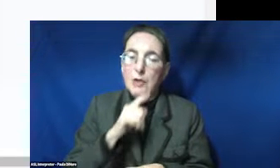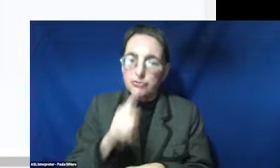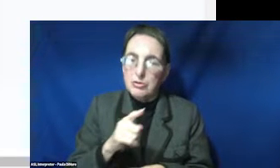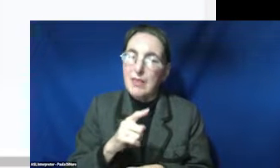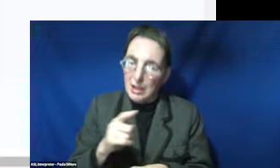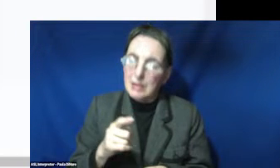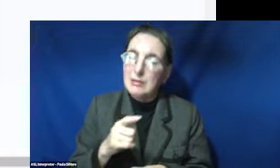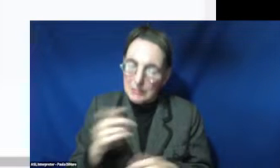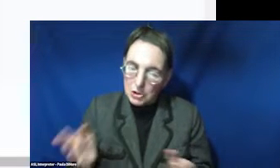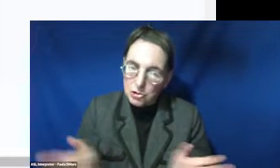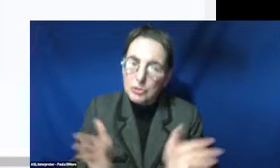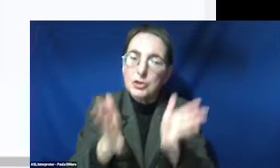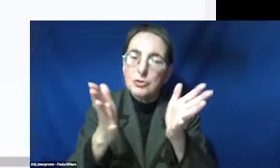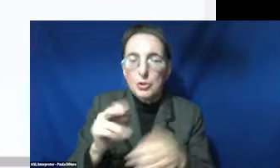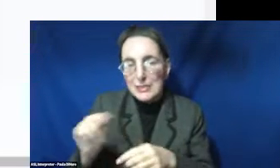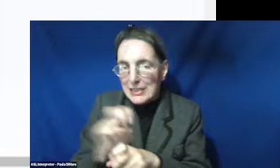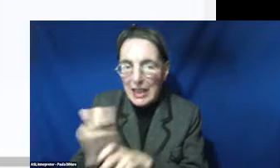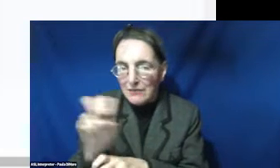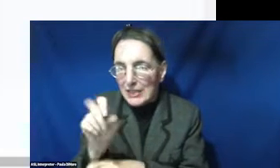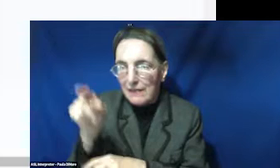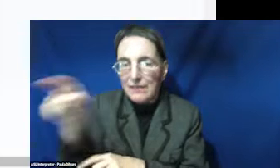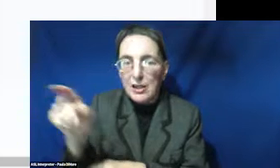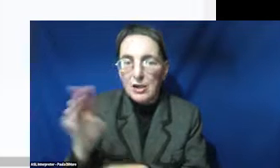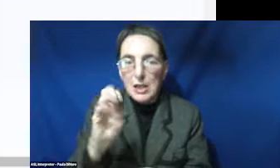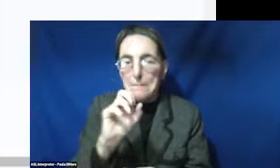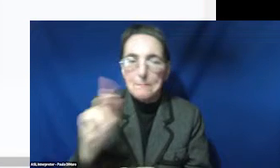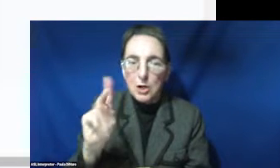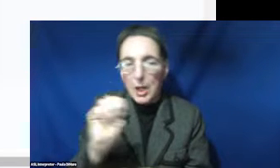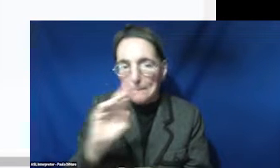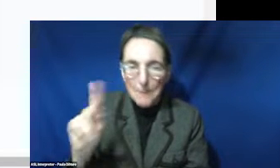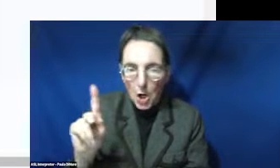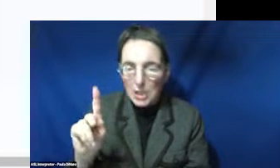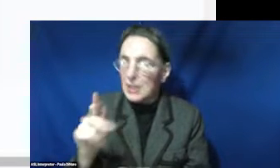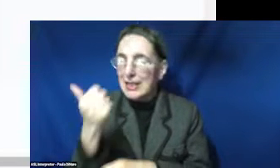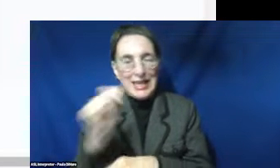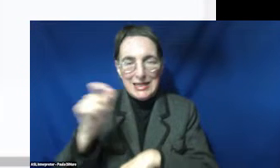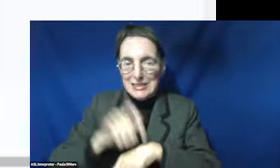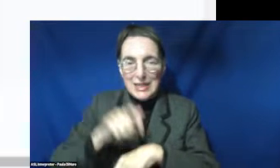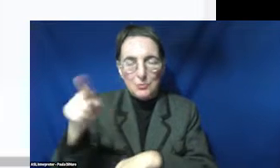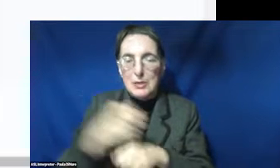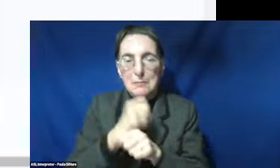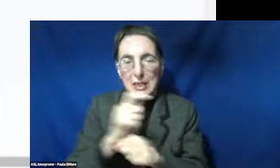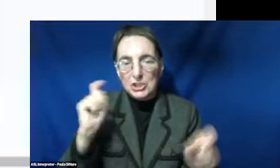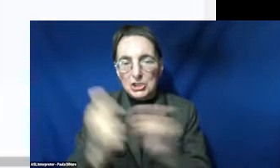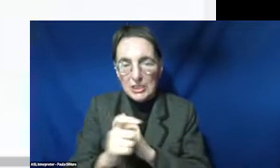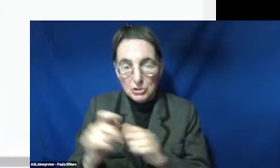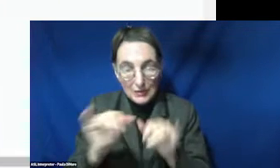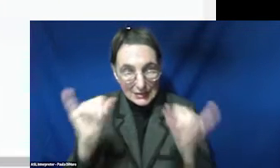This is a great resource too. Any time we make changes to the system, any time we have new FAQs, this is where we will add them here.